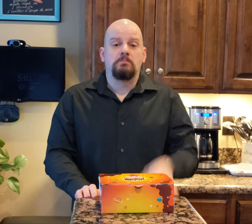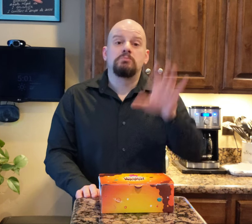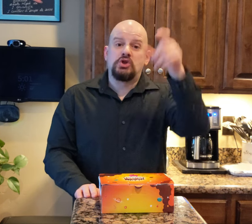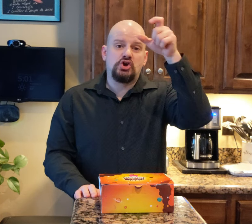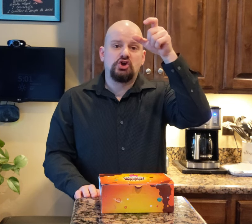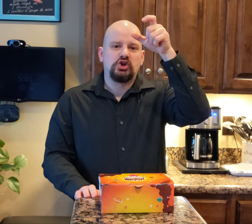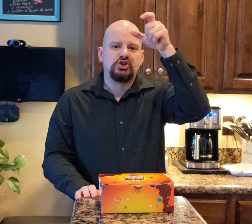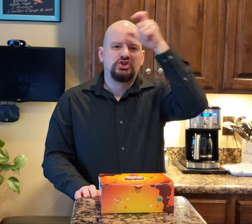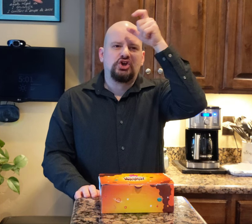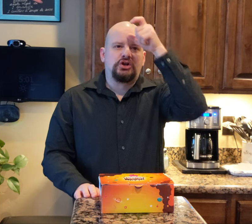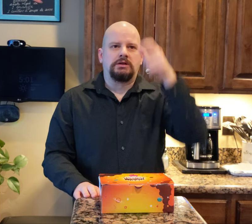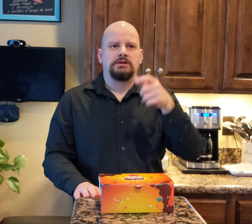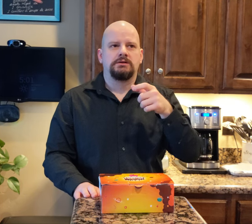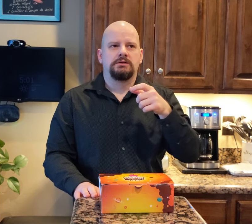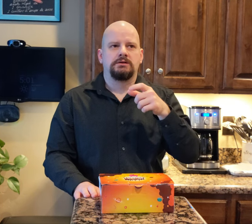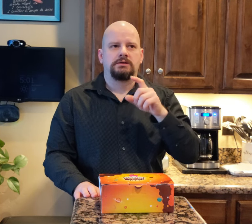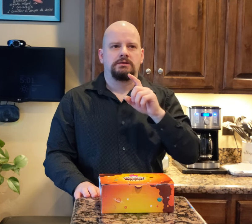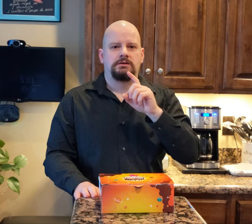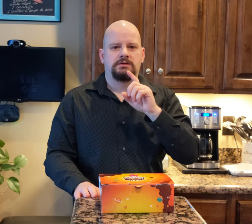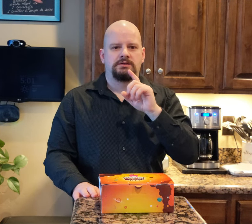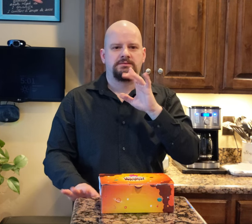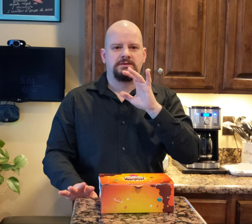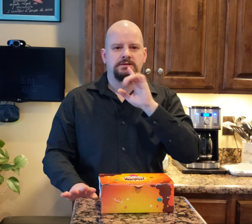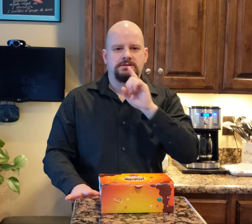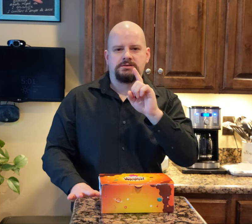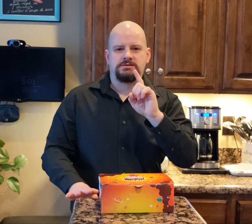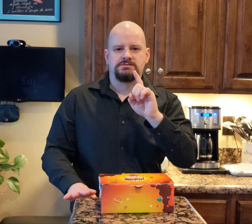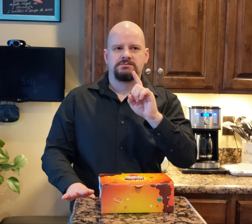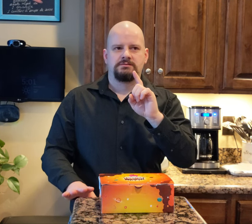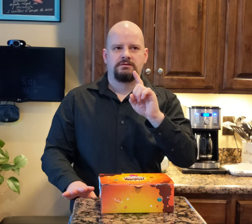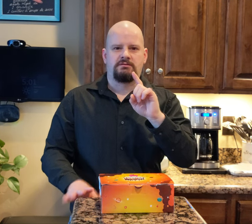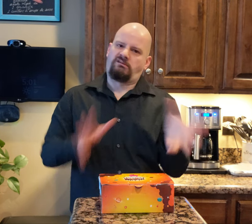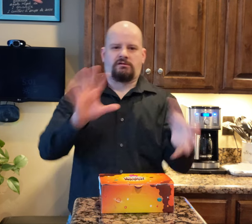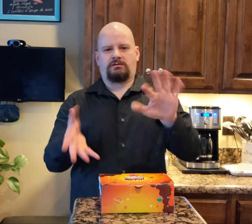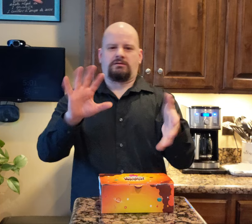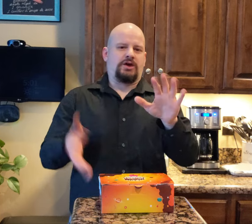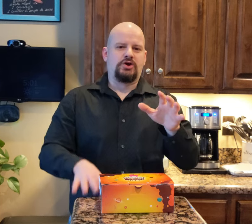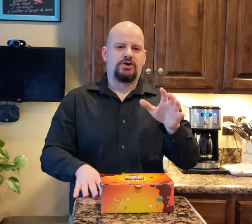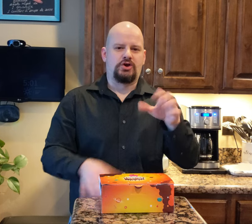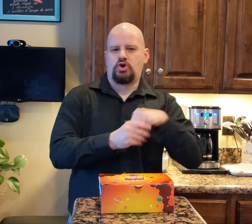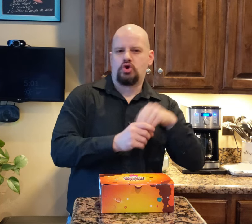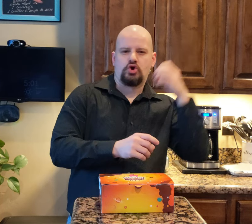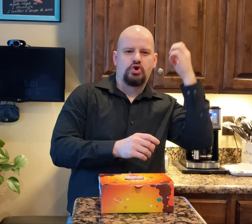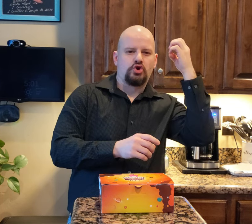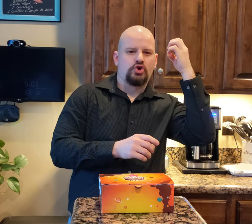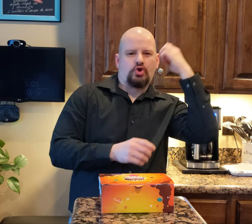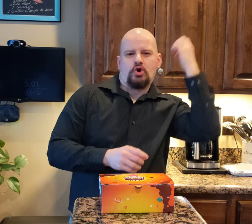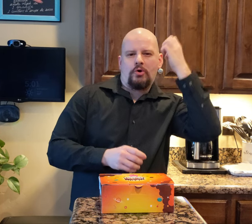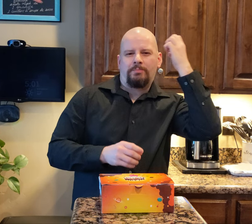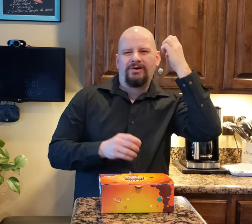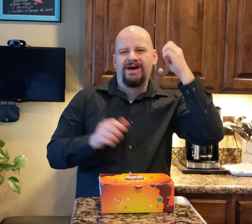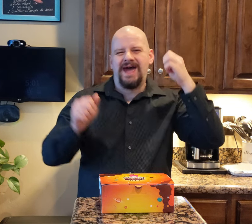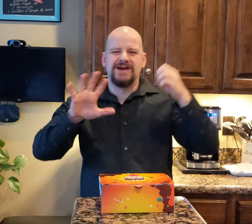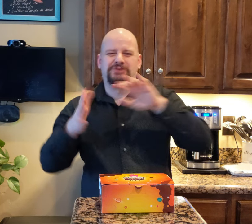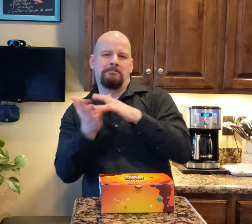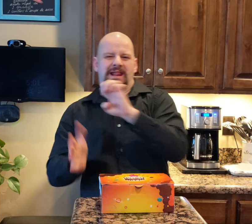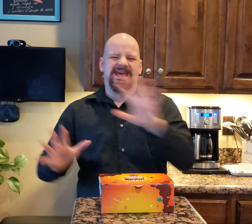Turkey is sort of in Europe/Asia/Middle East,